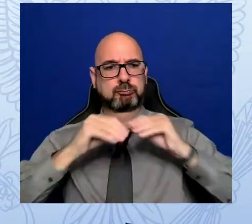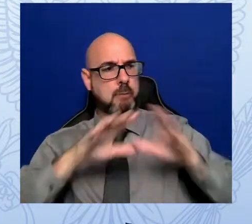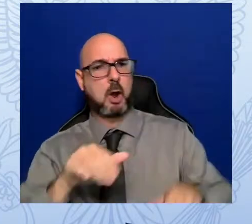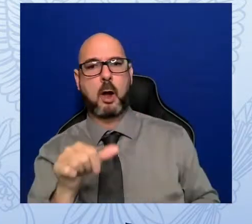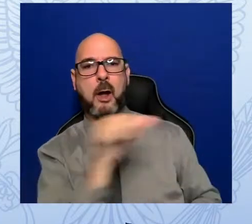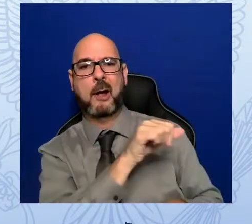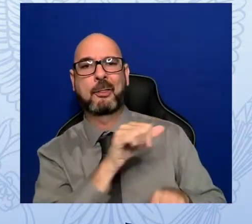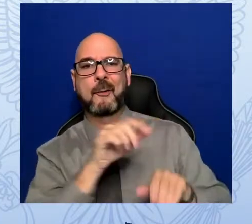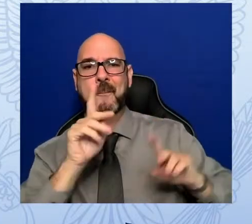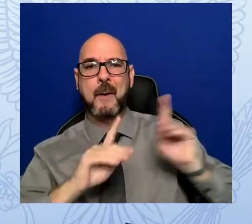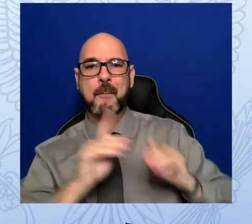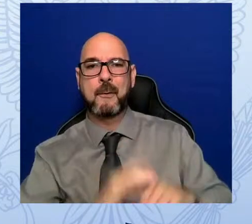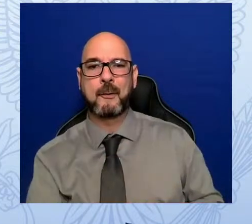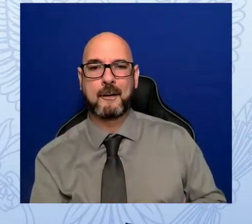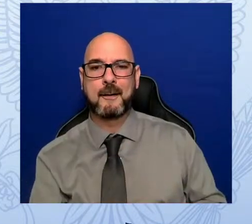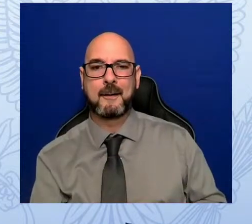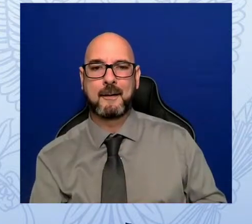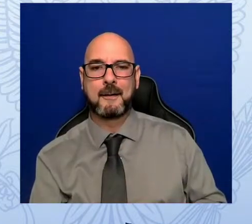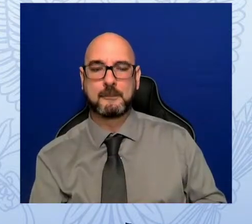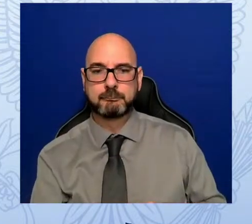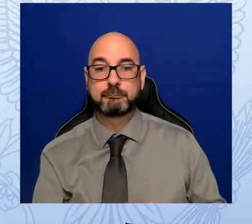the Secretary of Veterans Affairs, Denis McDonough.